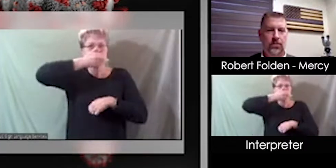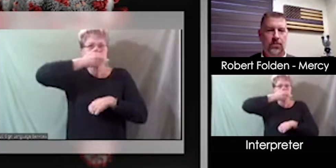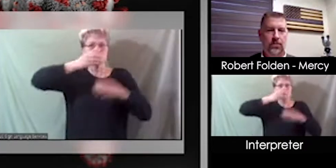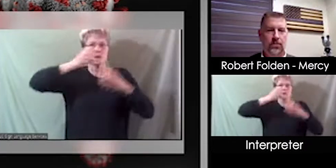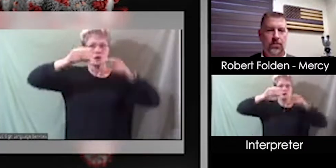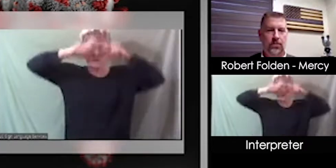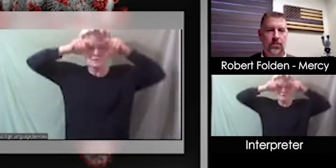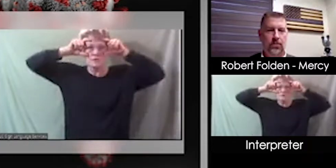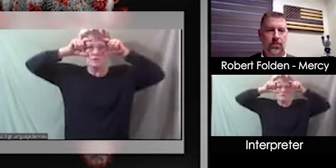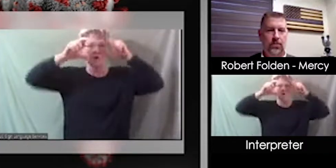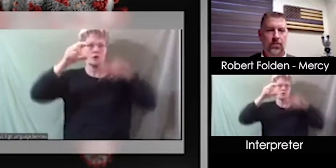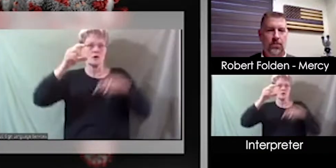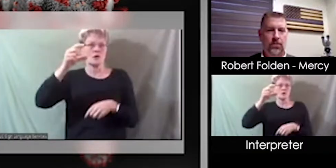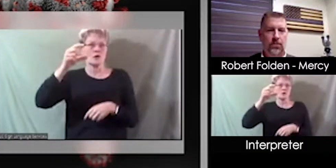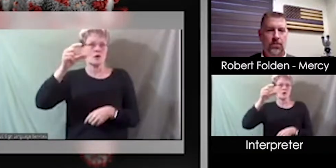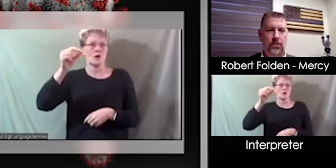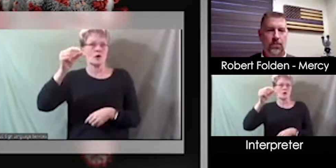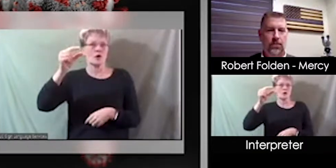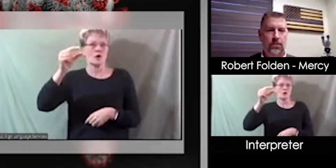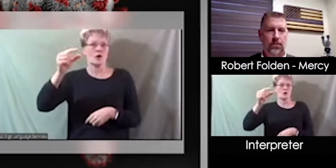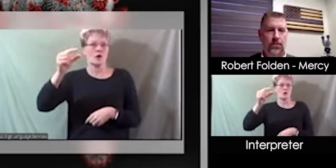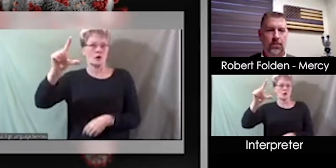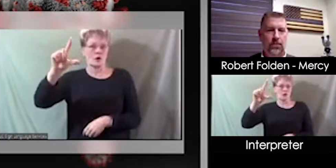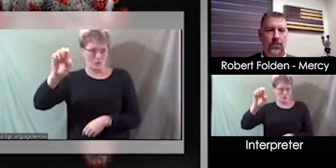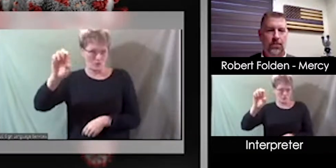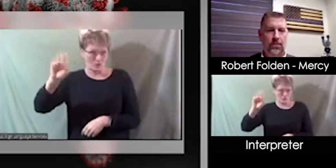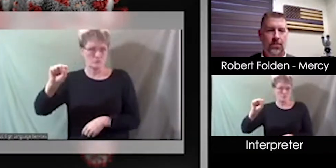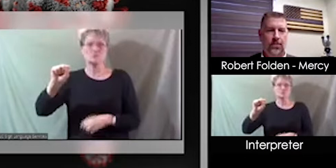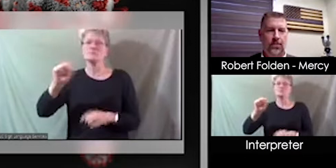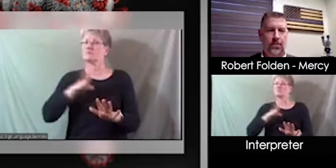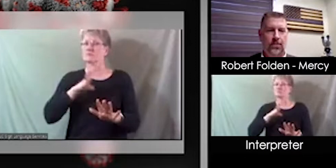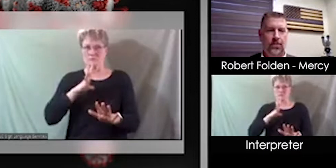We have early on, because we knew that there was going to be supply